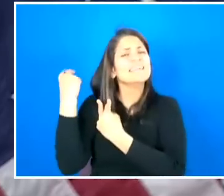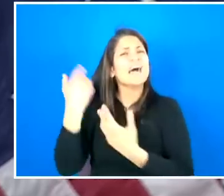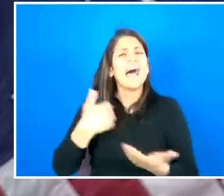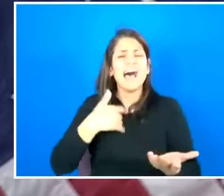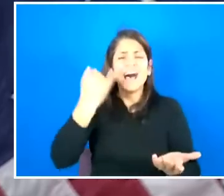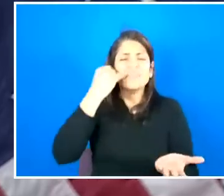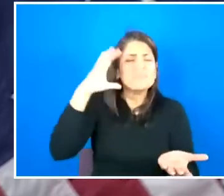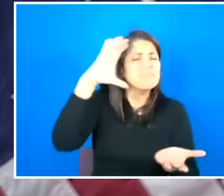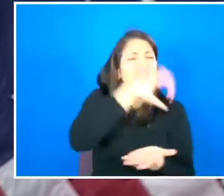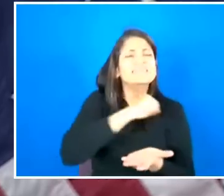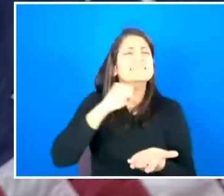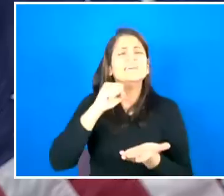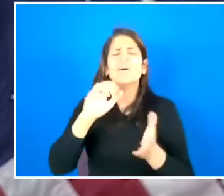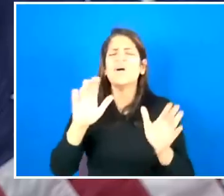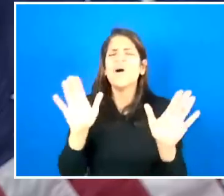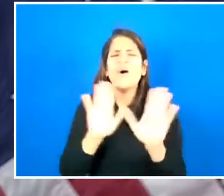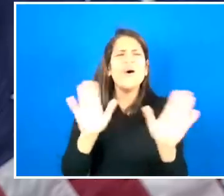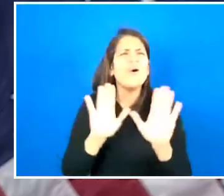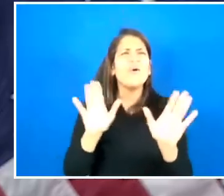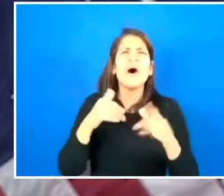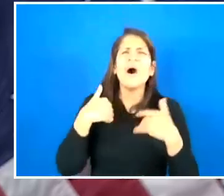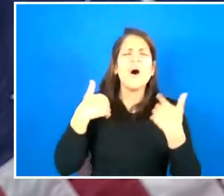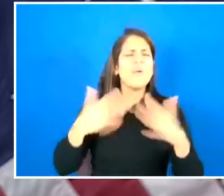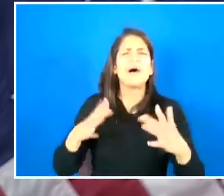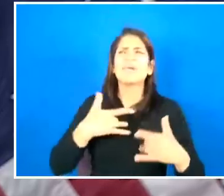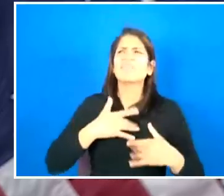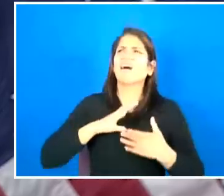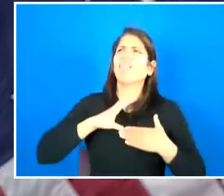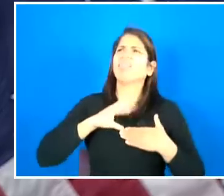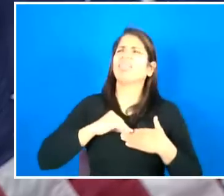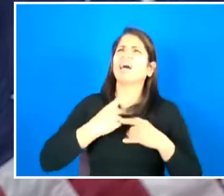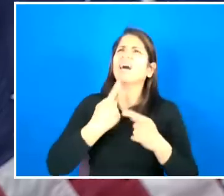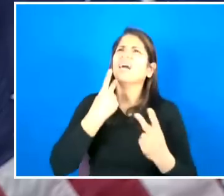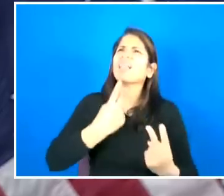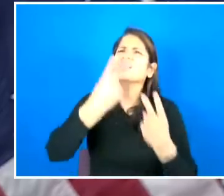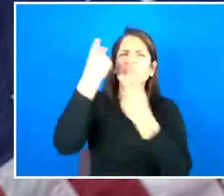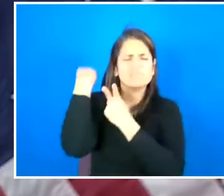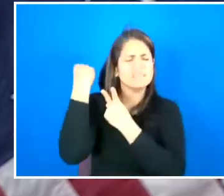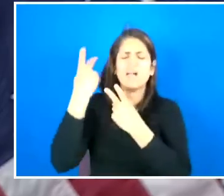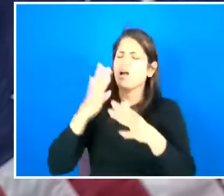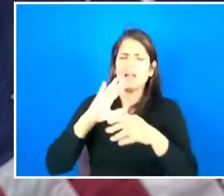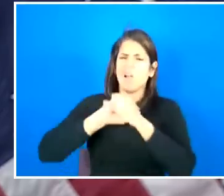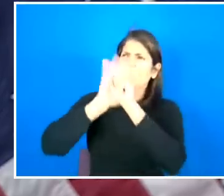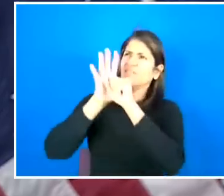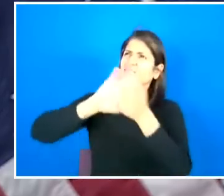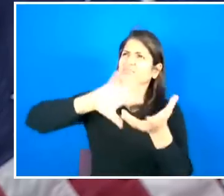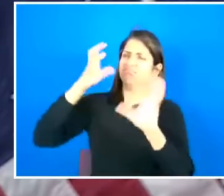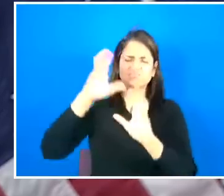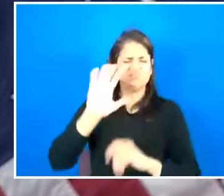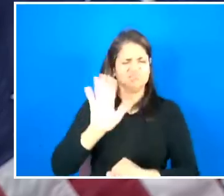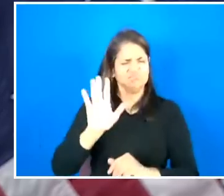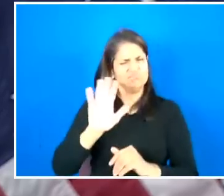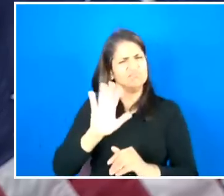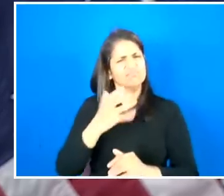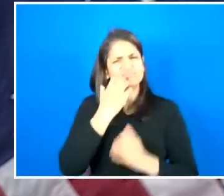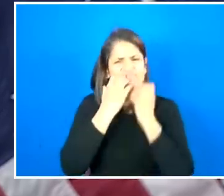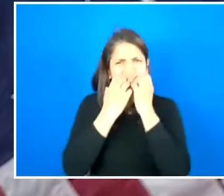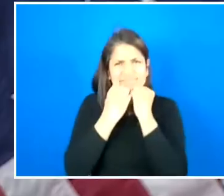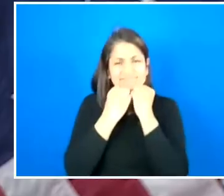APPROACH AND EVERY SCHOOL WLLI LOOK FOR THE OPPORTUNITY TO CELEBRATE YOU FOR SURE. A NDRIGHT NOW THAT ALL MEANS VIRTUAL BUT MAYBE